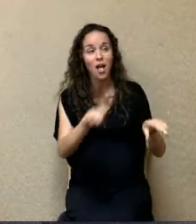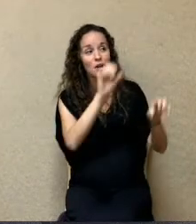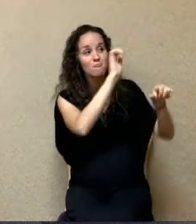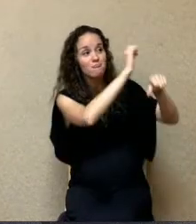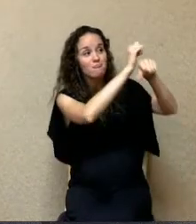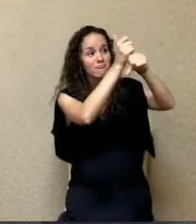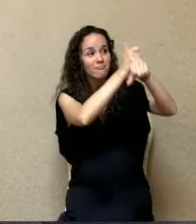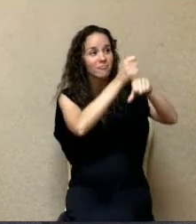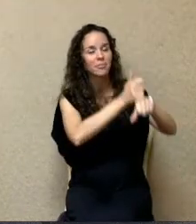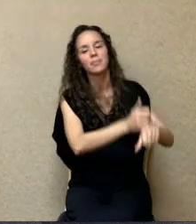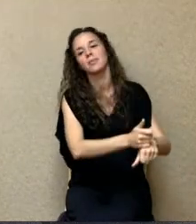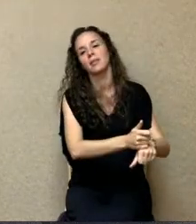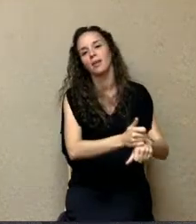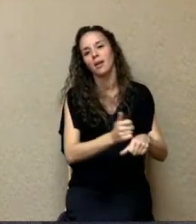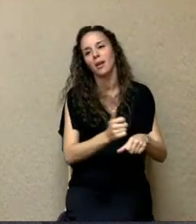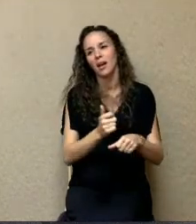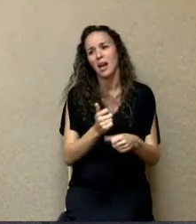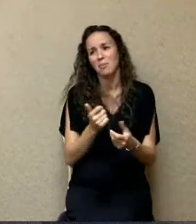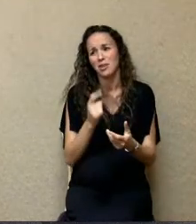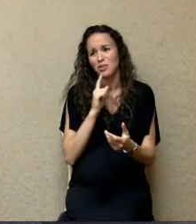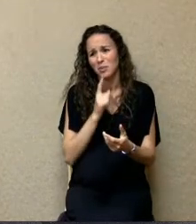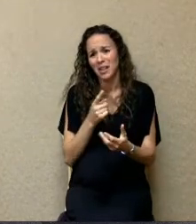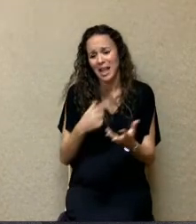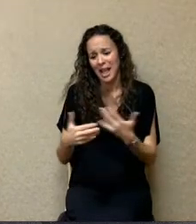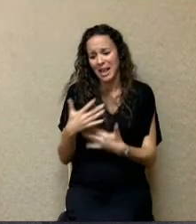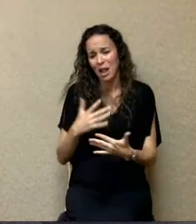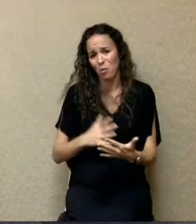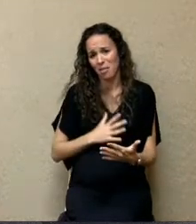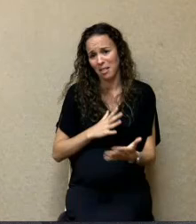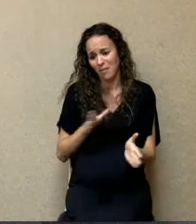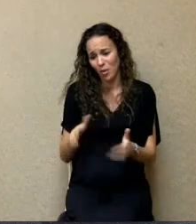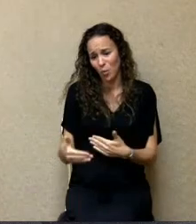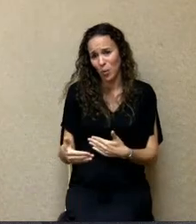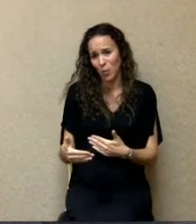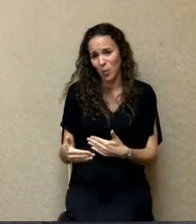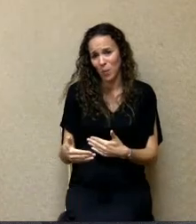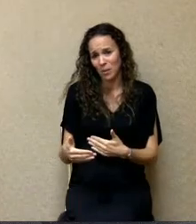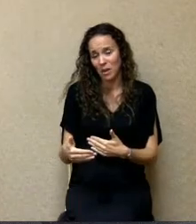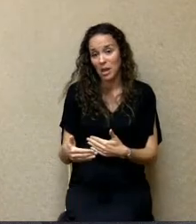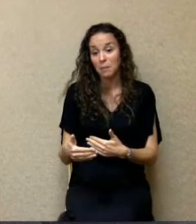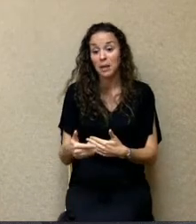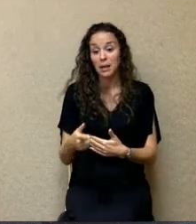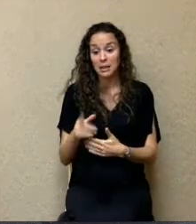Even just hanging out in the living room. These are people they're not currently living with.